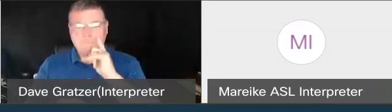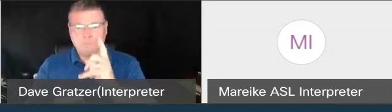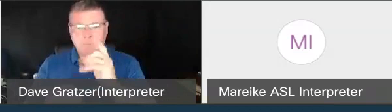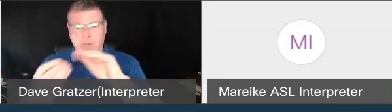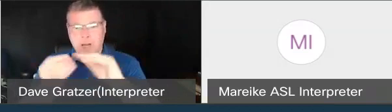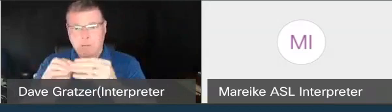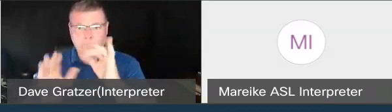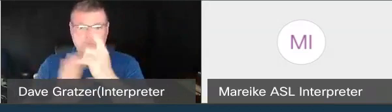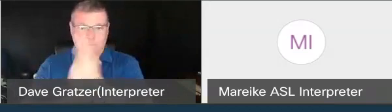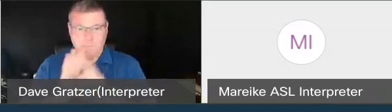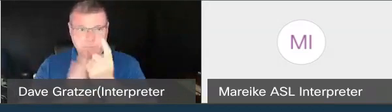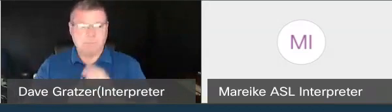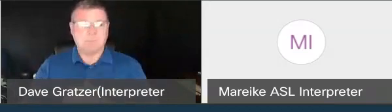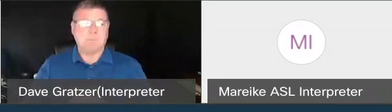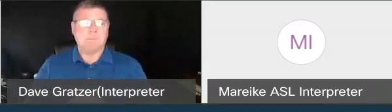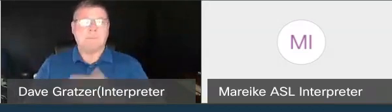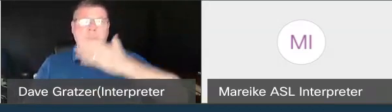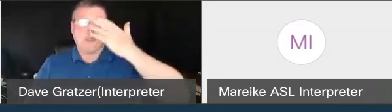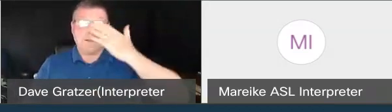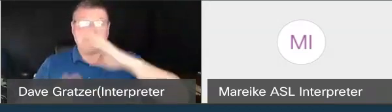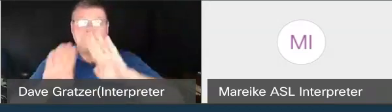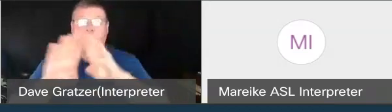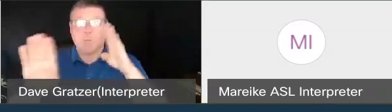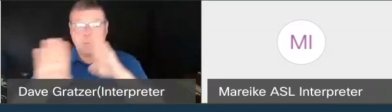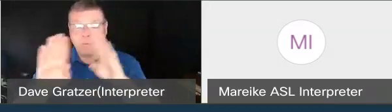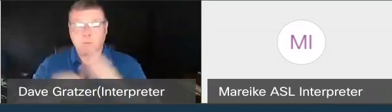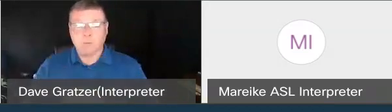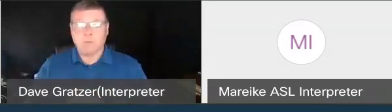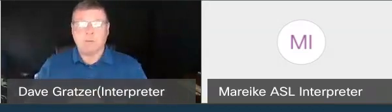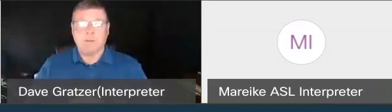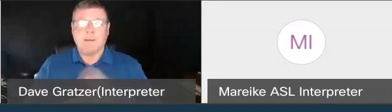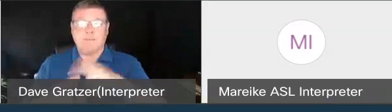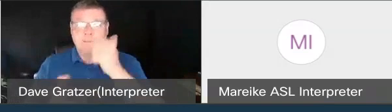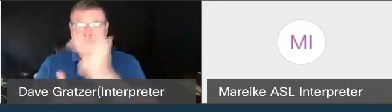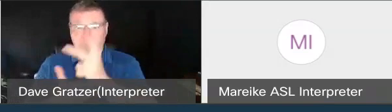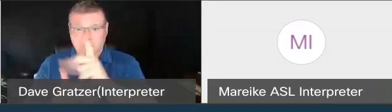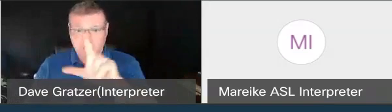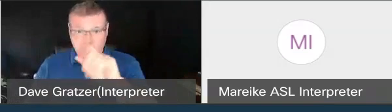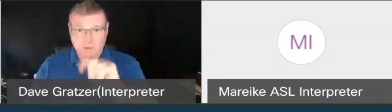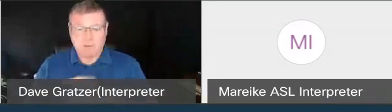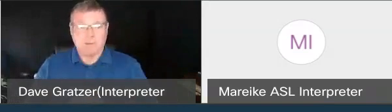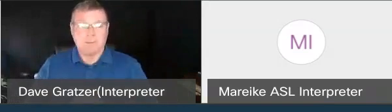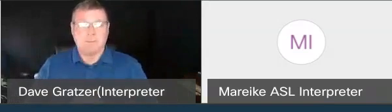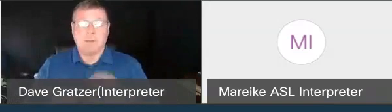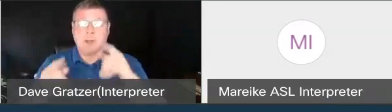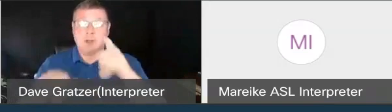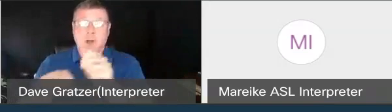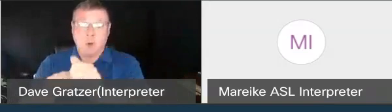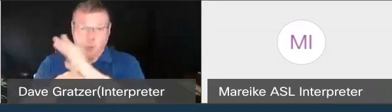The front door, uh, and the bright door there up in the front, uh, comes from the parking lot. Actually, during COVID, that's where all the screening occurs.